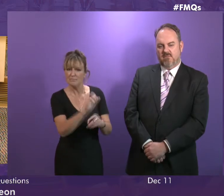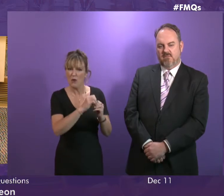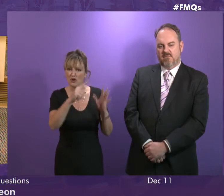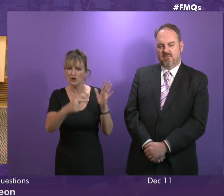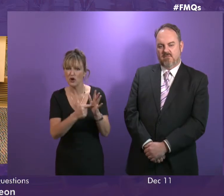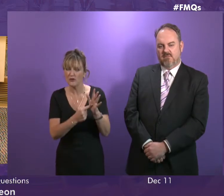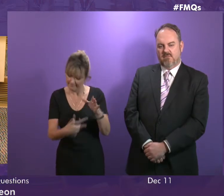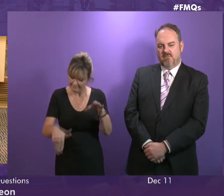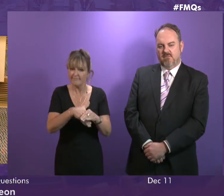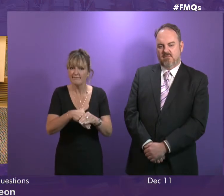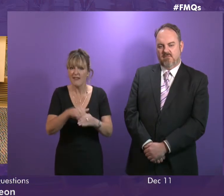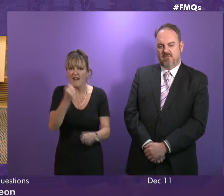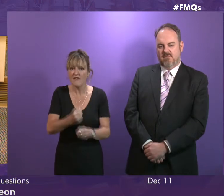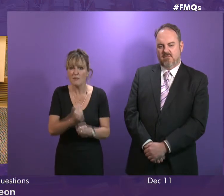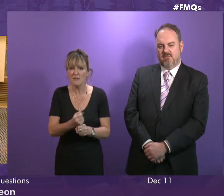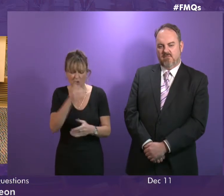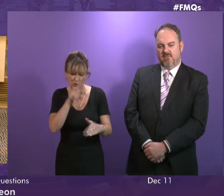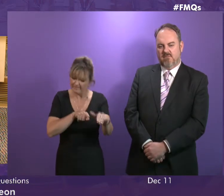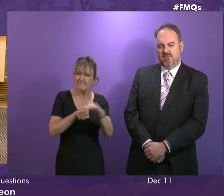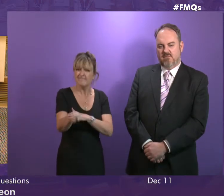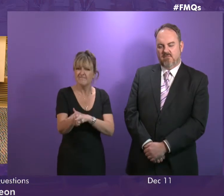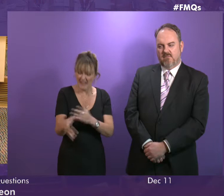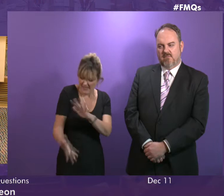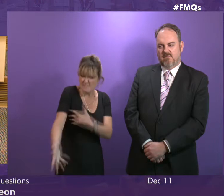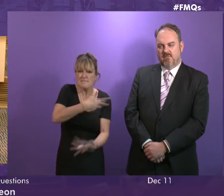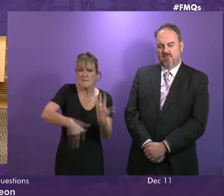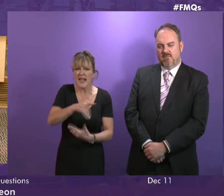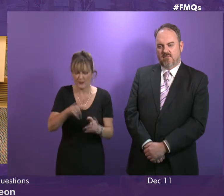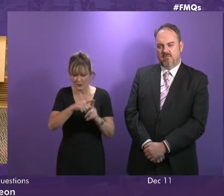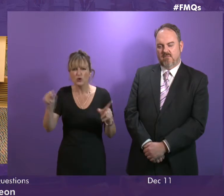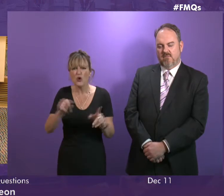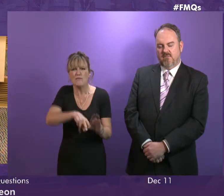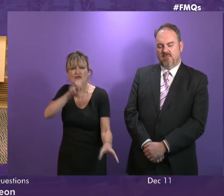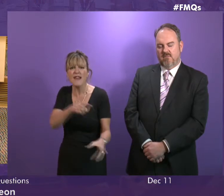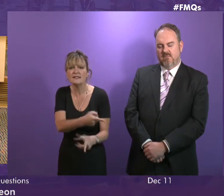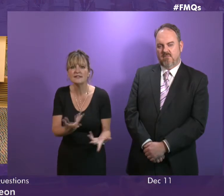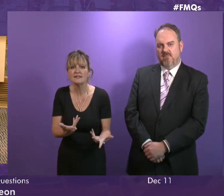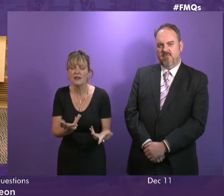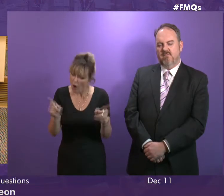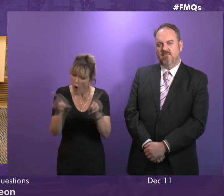of Downing Street, to escape the mess of the Tory Brexit, and to put Scotland’s future